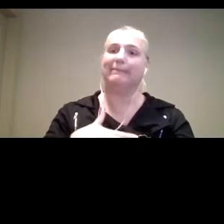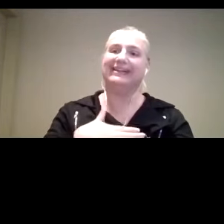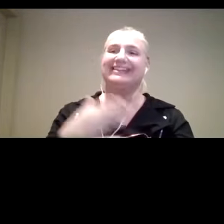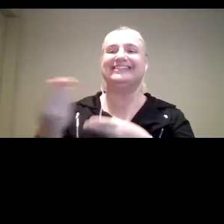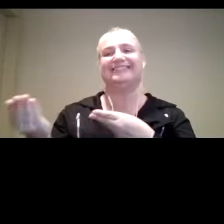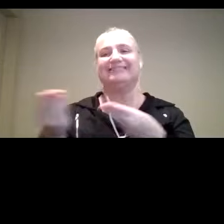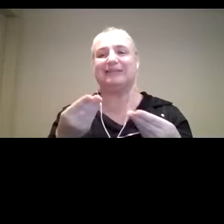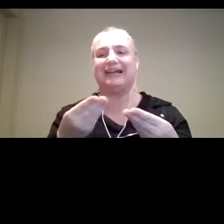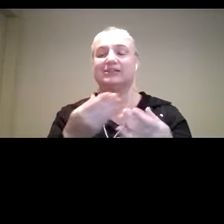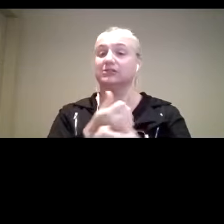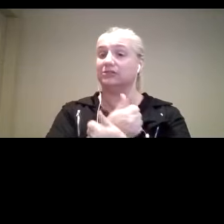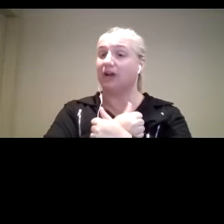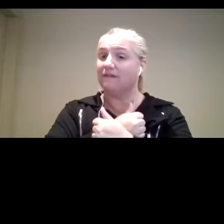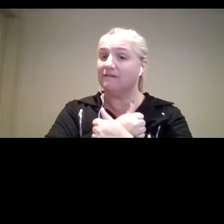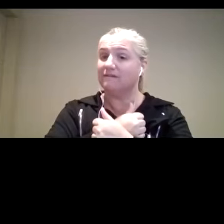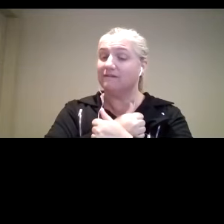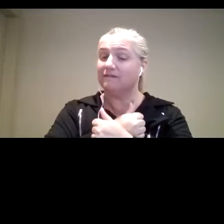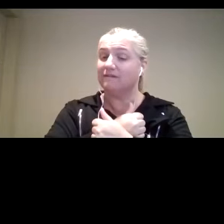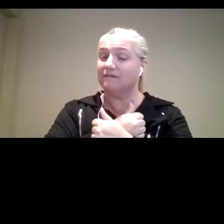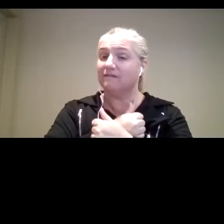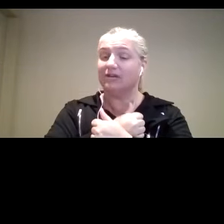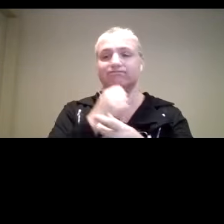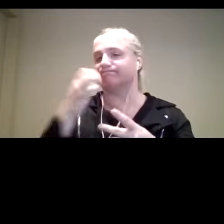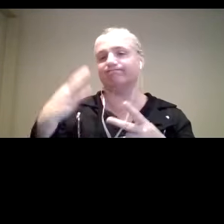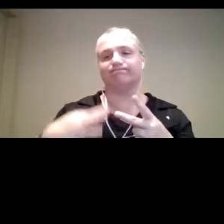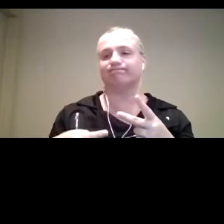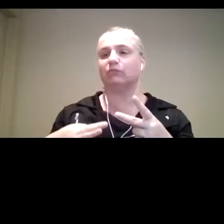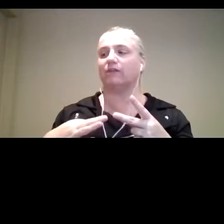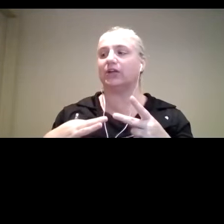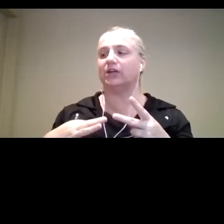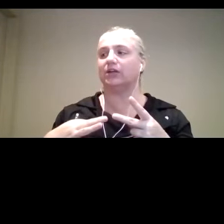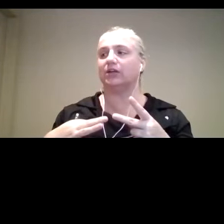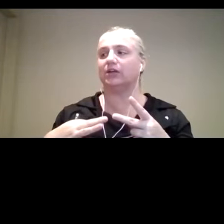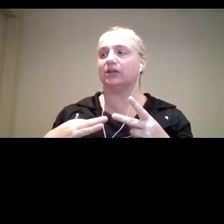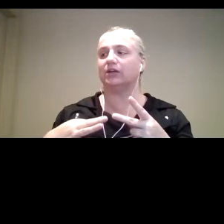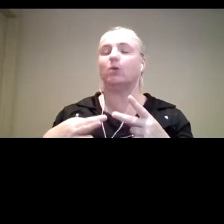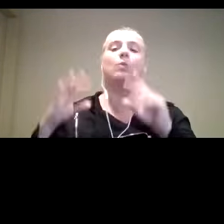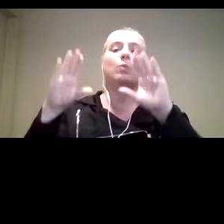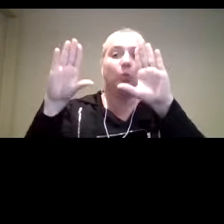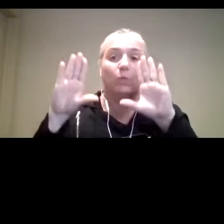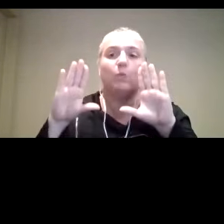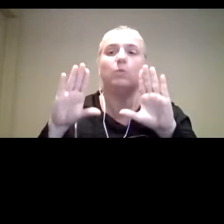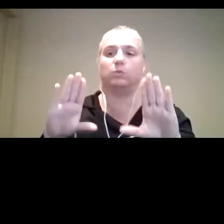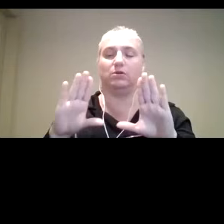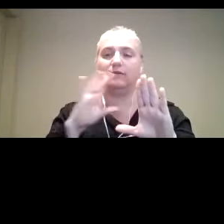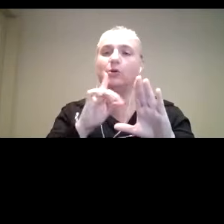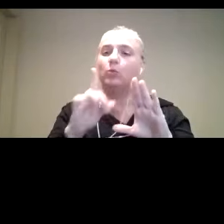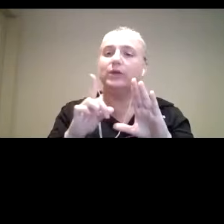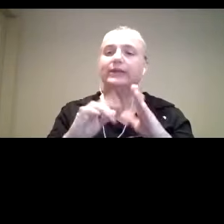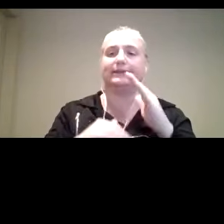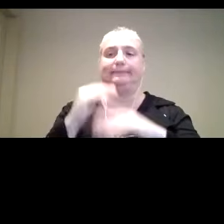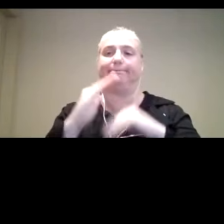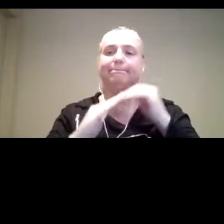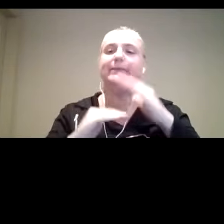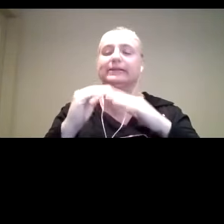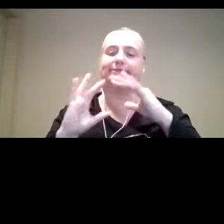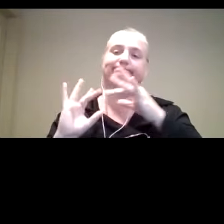which is an excellent nonprofit that is working on really building capacity for teachers